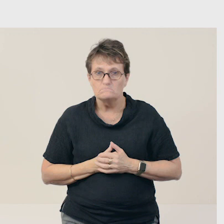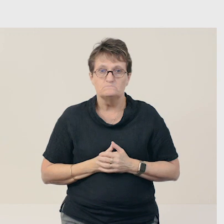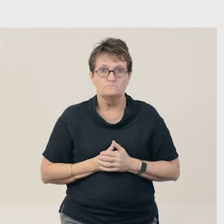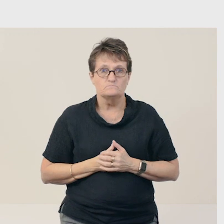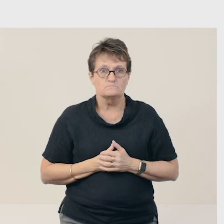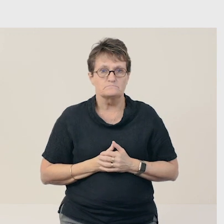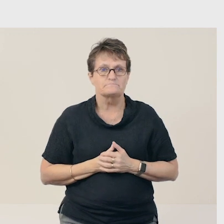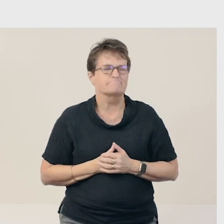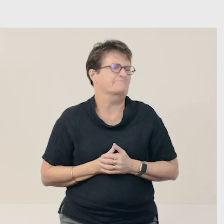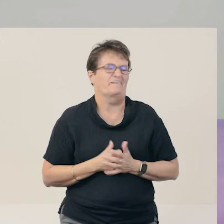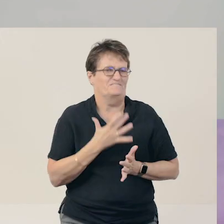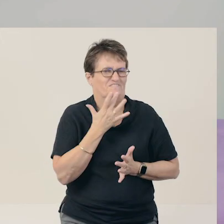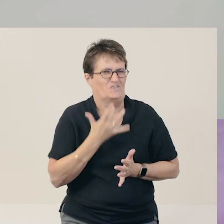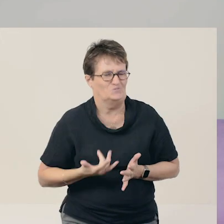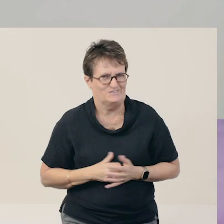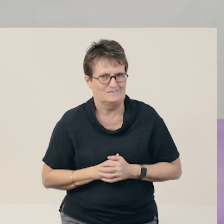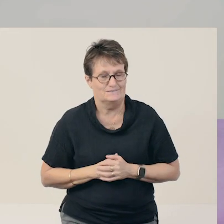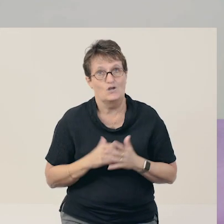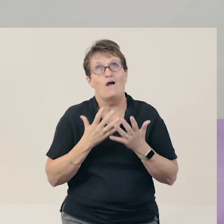This statement is false. One of the major differences